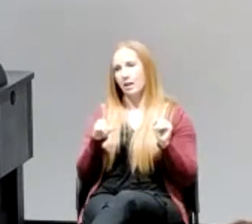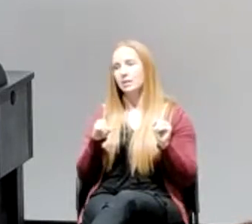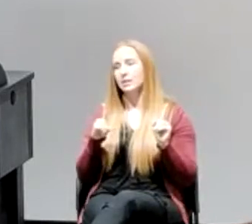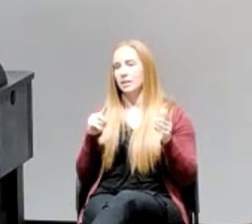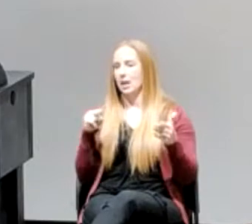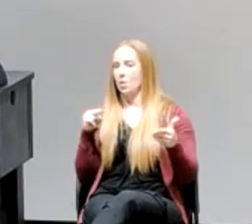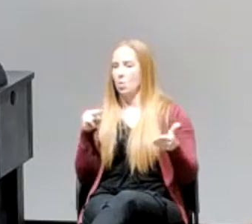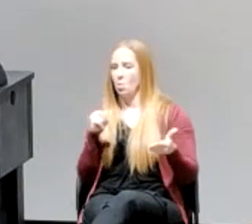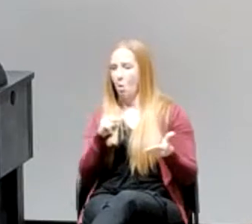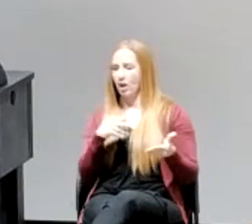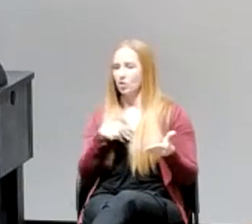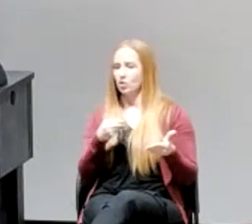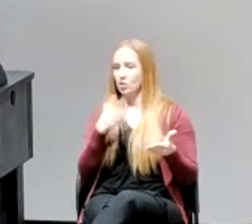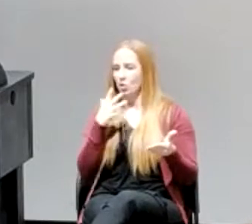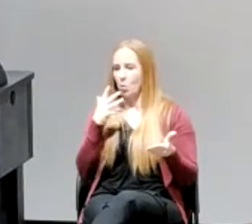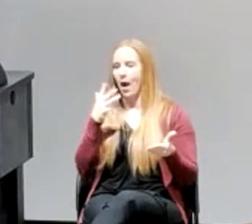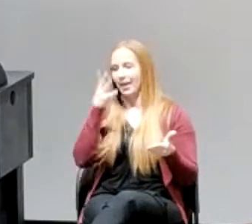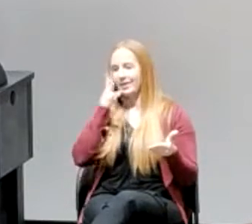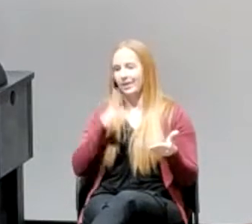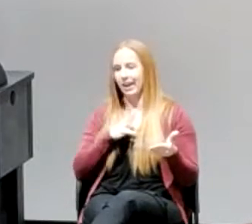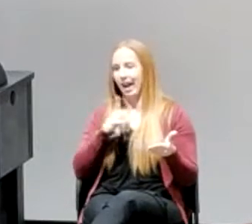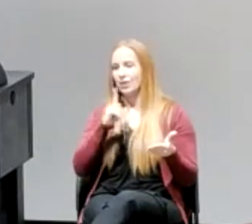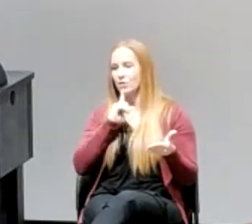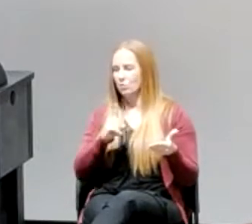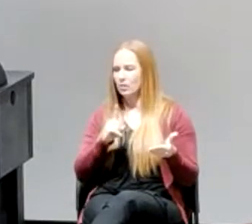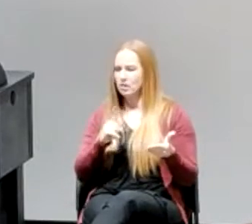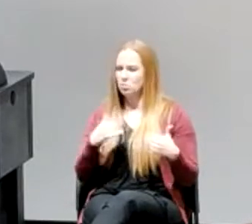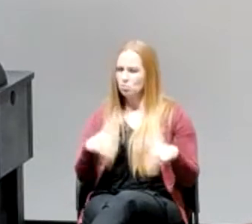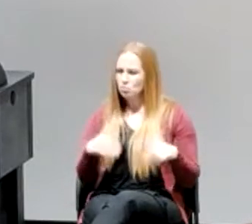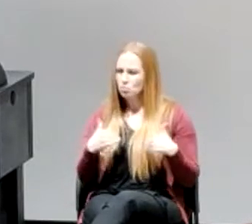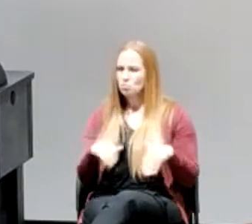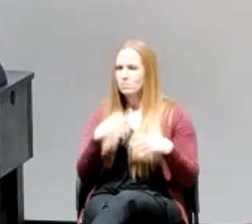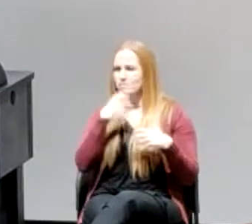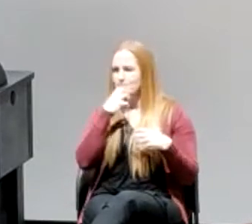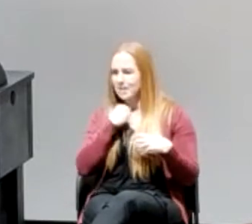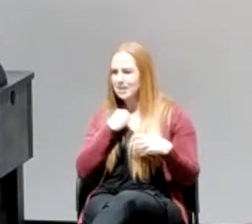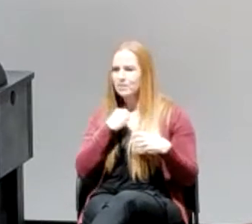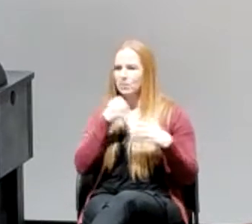I wasn't at that kitchen table we group of white guys some twenty plus years